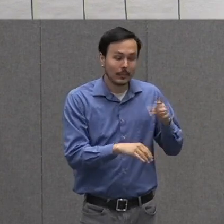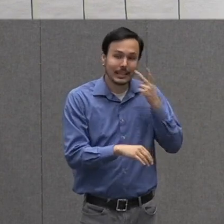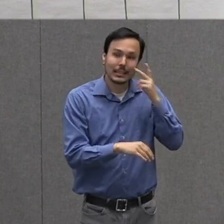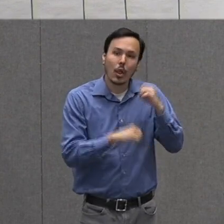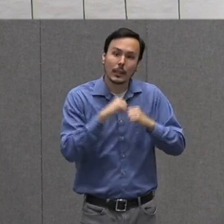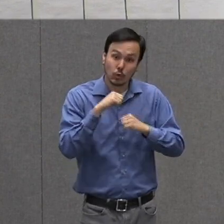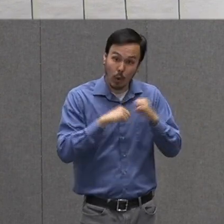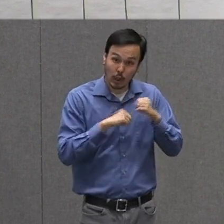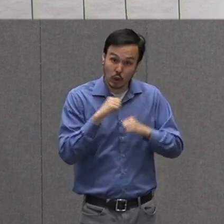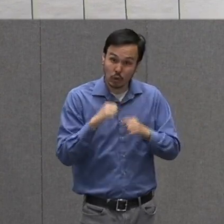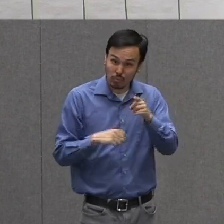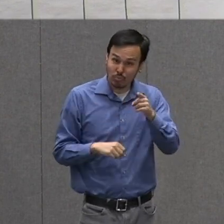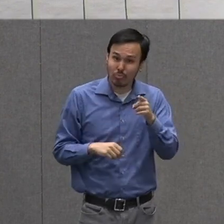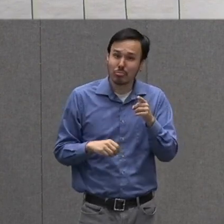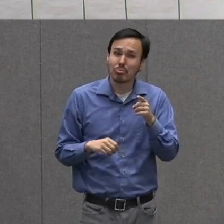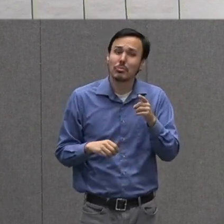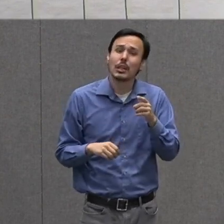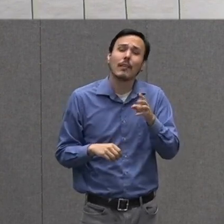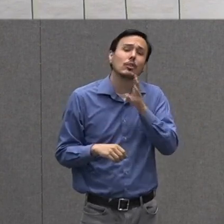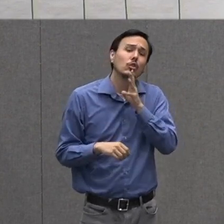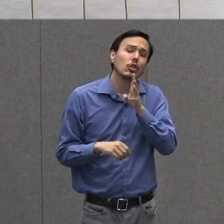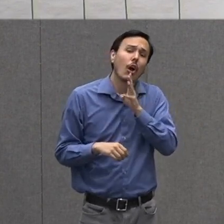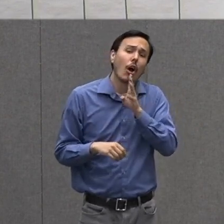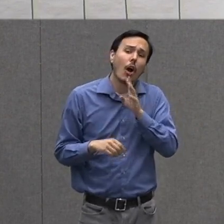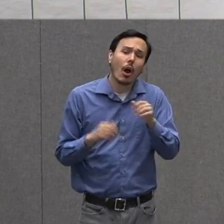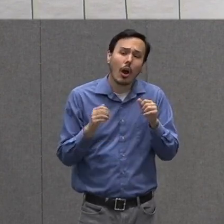Have you ever talked about a poem's structure before?